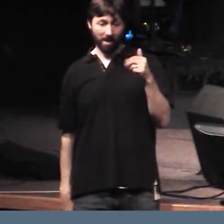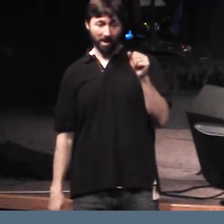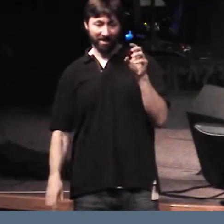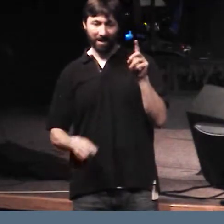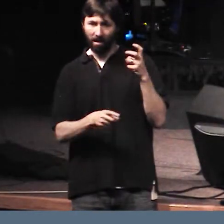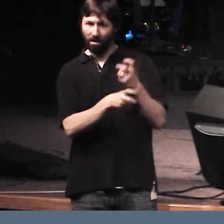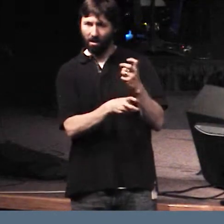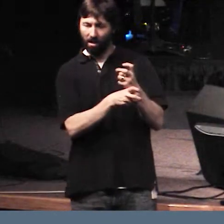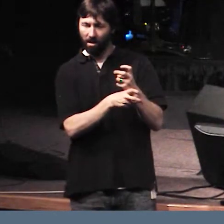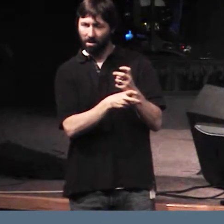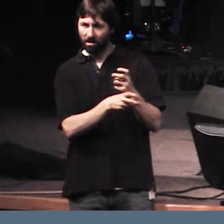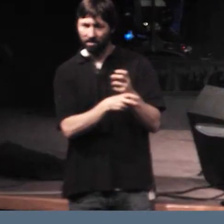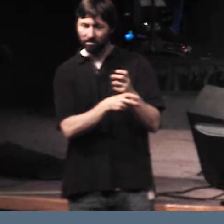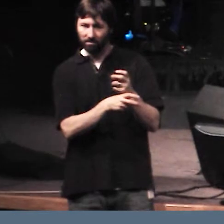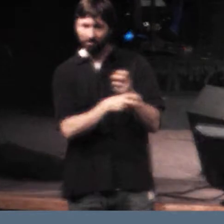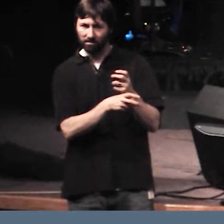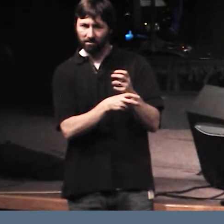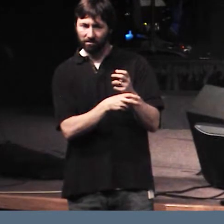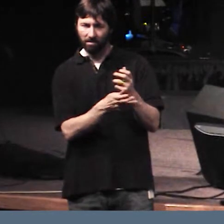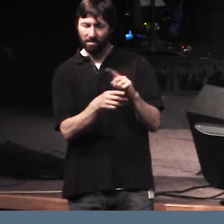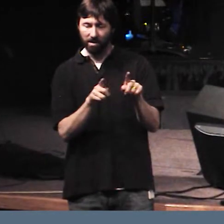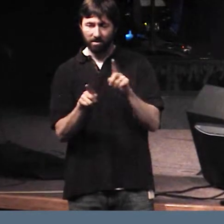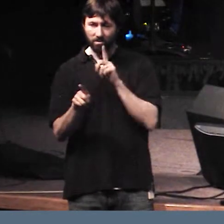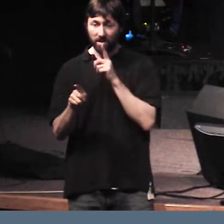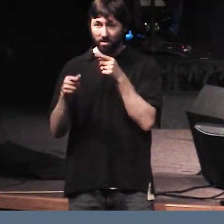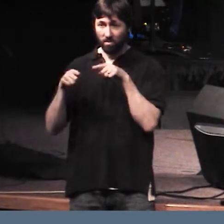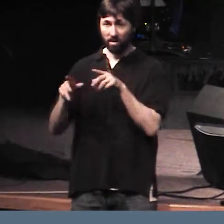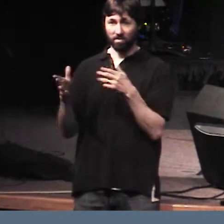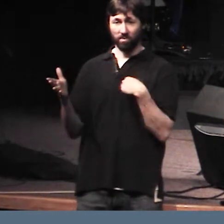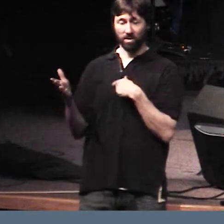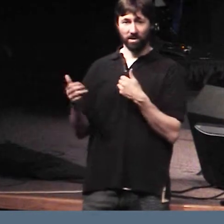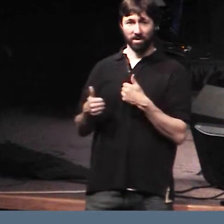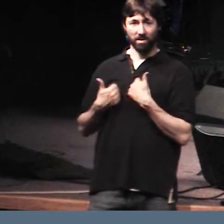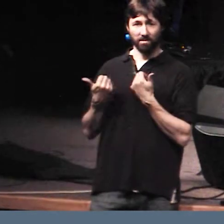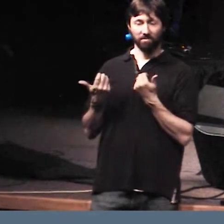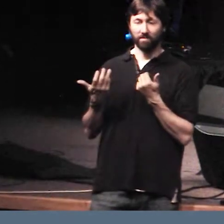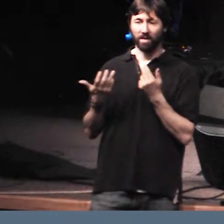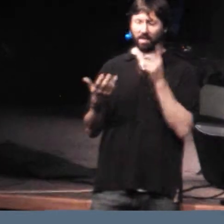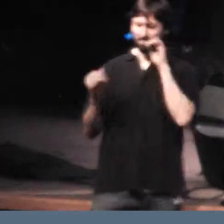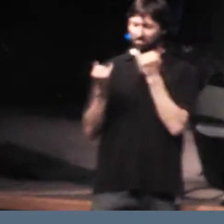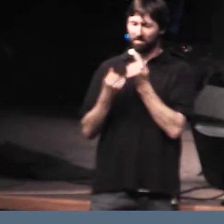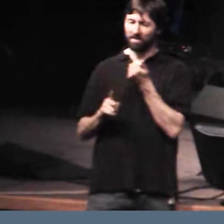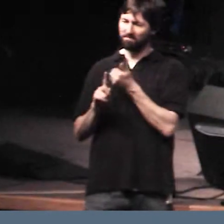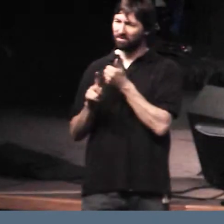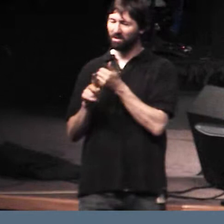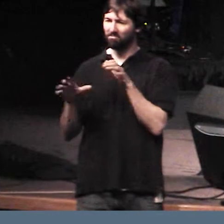but cHesed it's really hard to practice when people live in a world where they're just looking out for themselves and doing their own thing and doing what's right